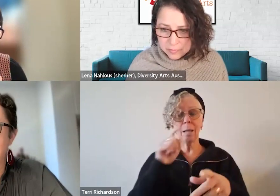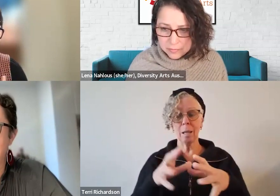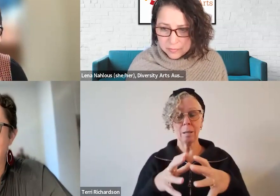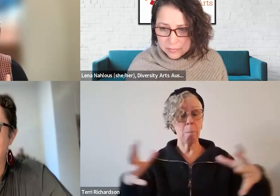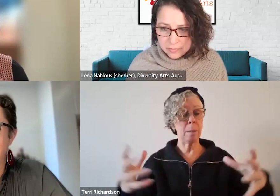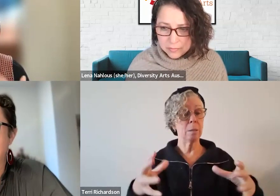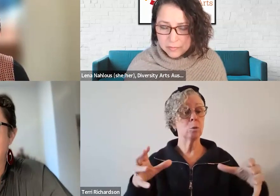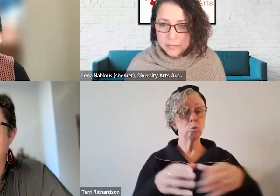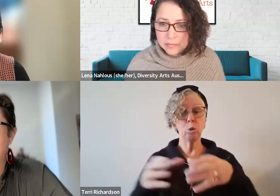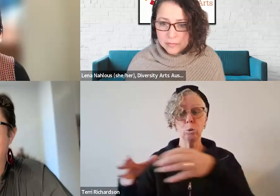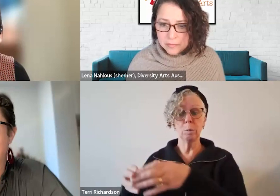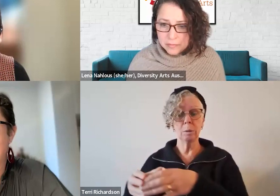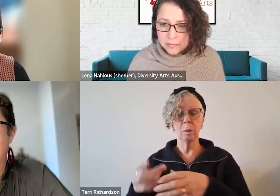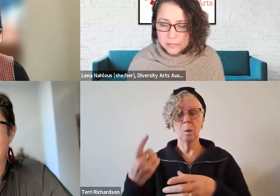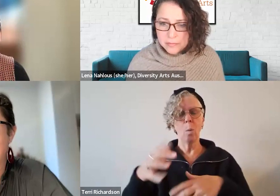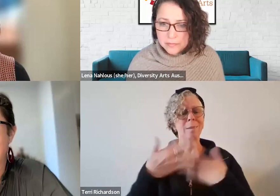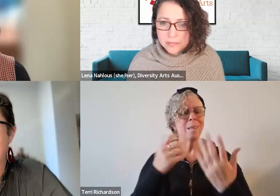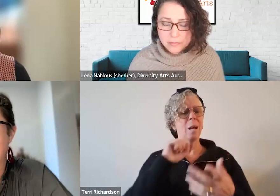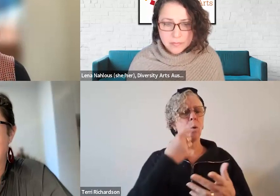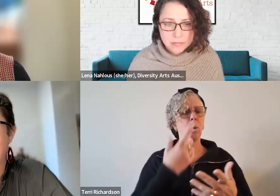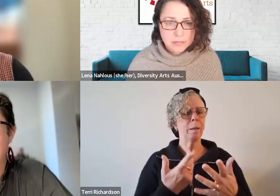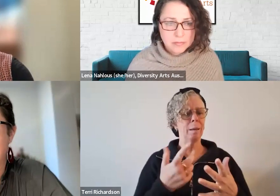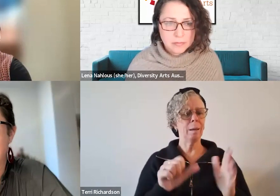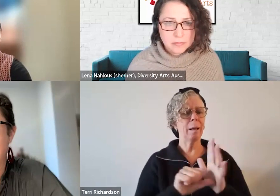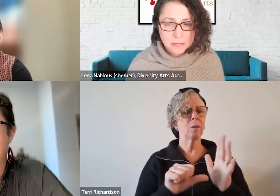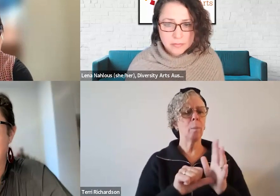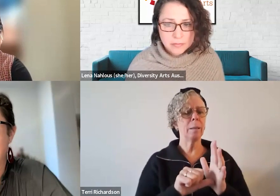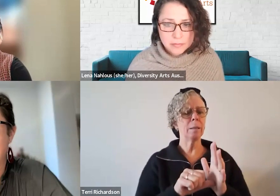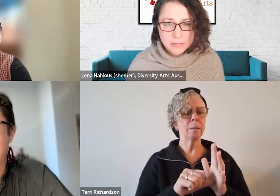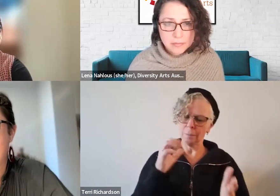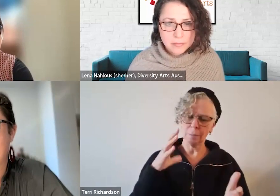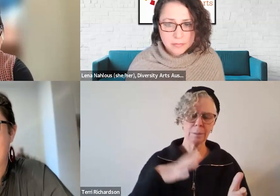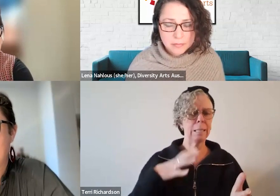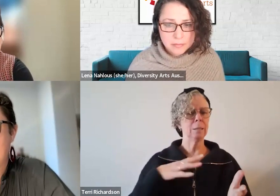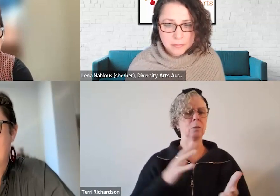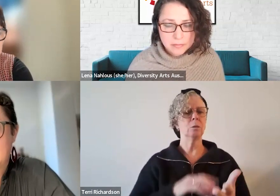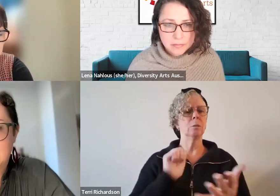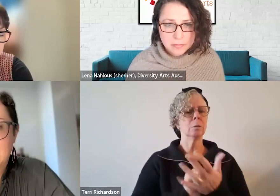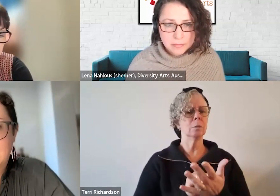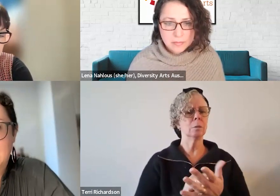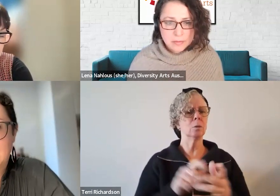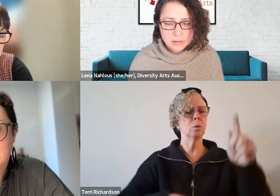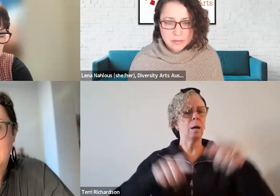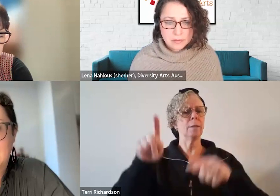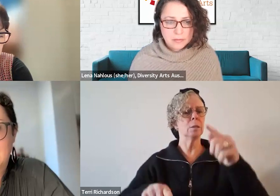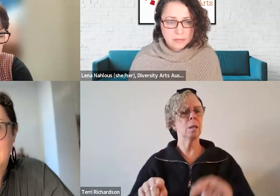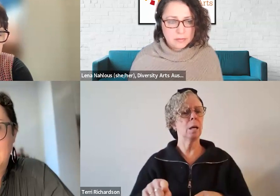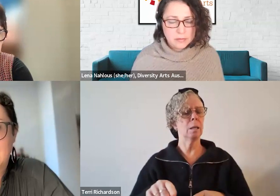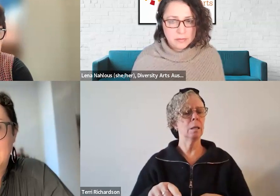One day there will be economic imperative for those NPAs to have to diversify, but I think they will probably be brought